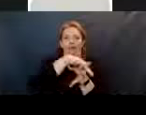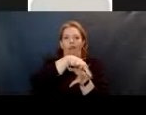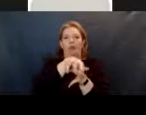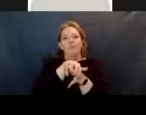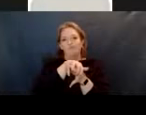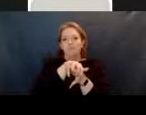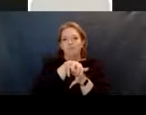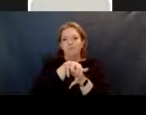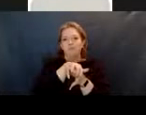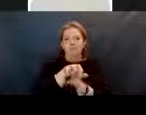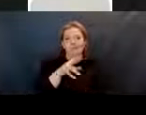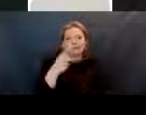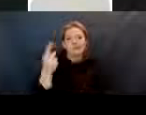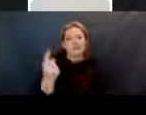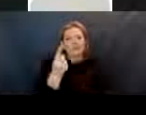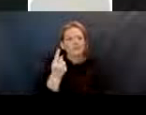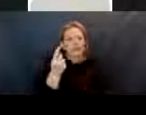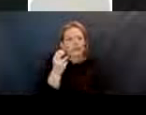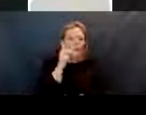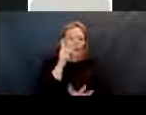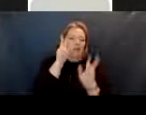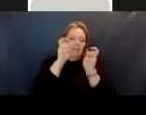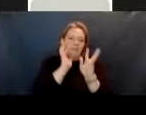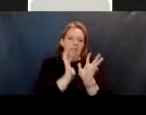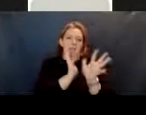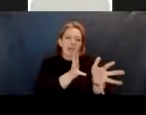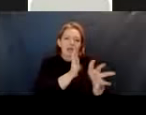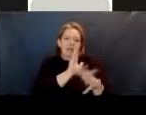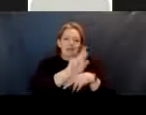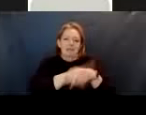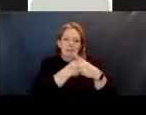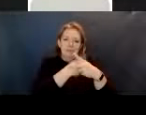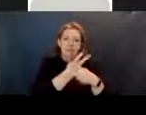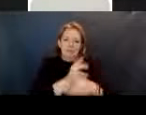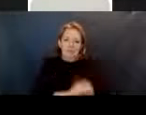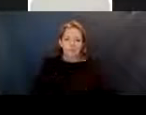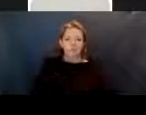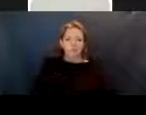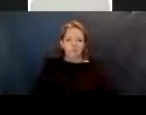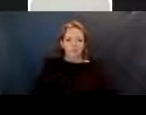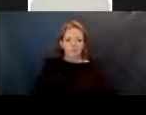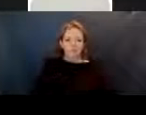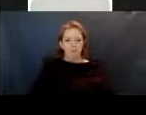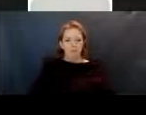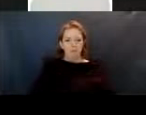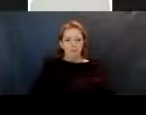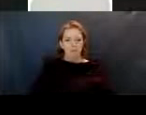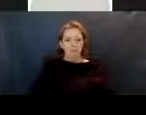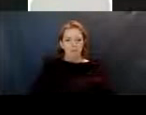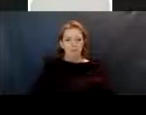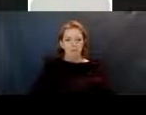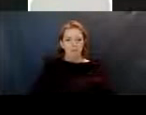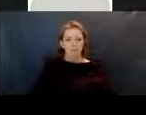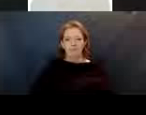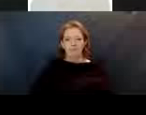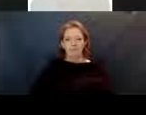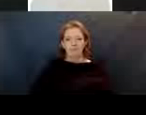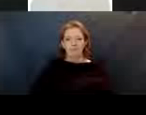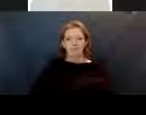or otherwise abandoned, and these, to me, feel like